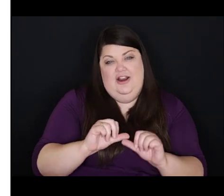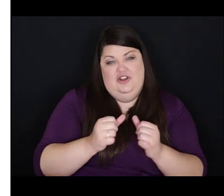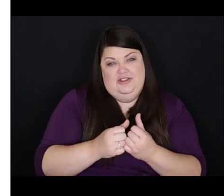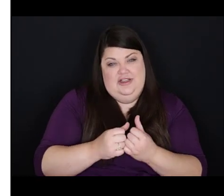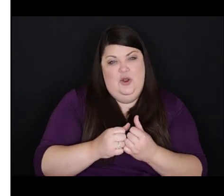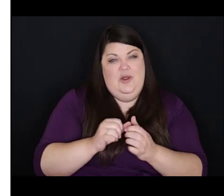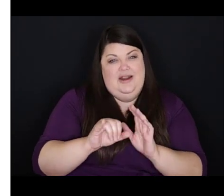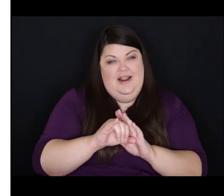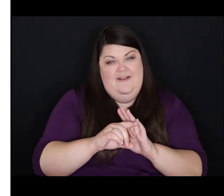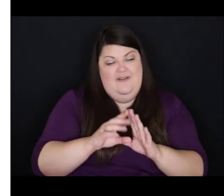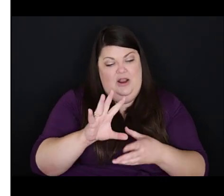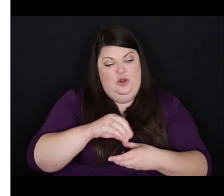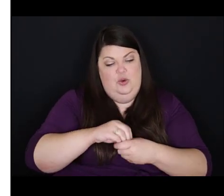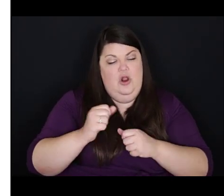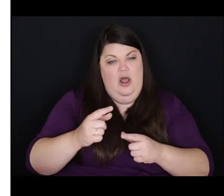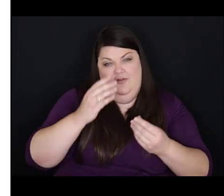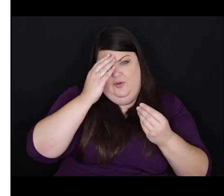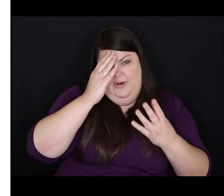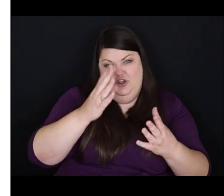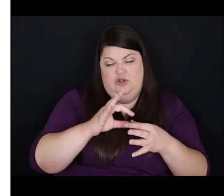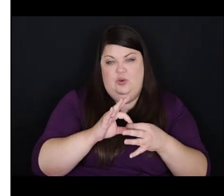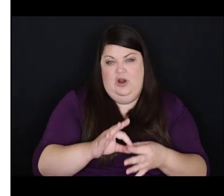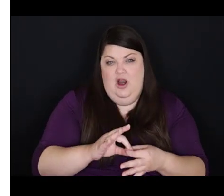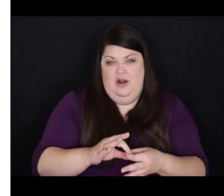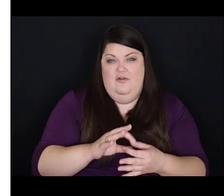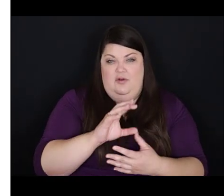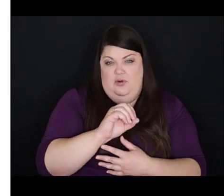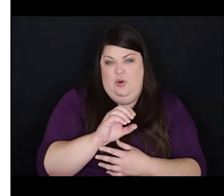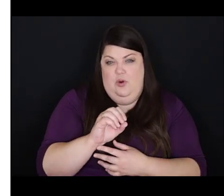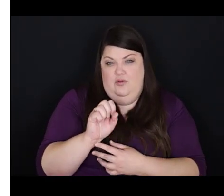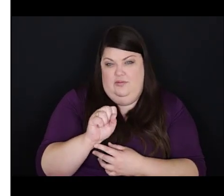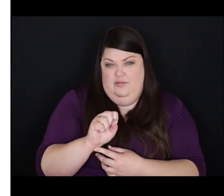include all information regarding its order of selection at Description (m).